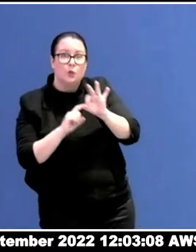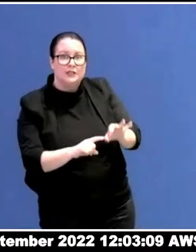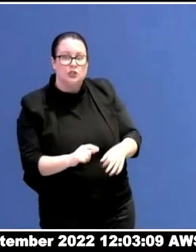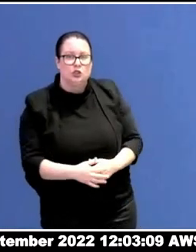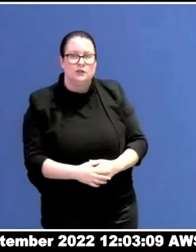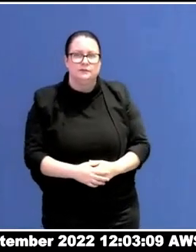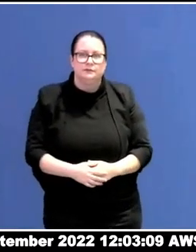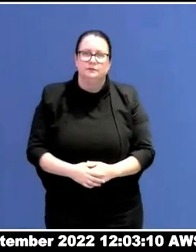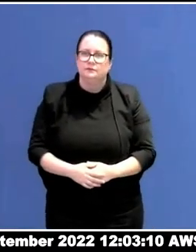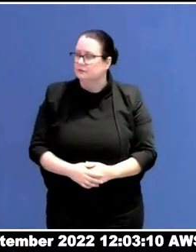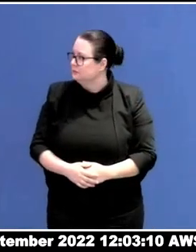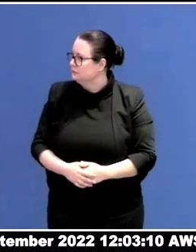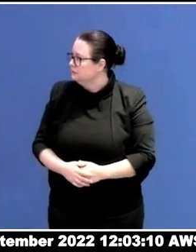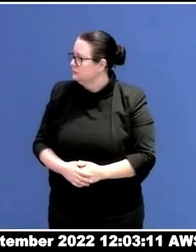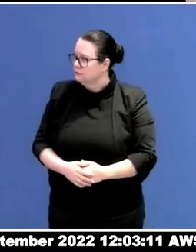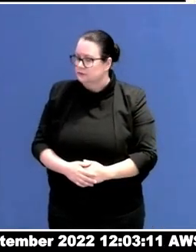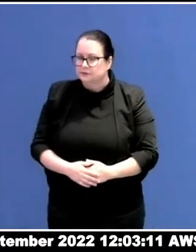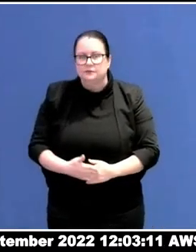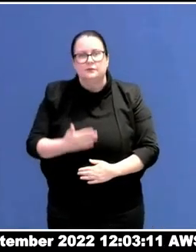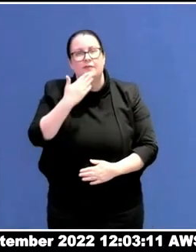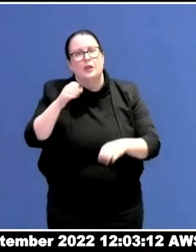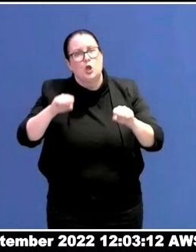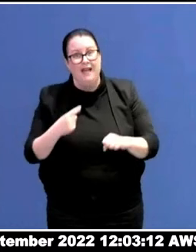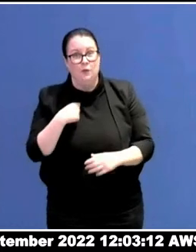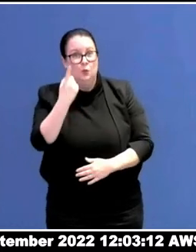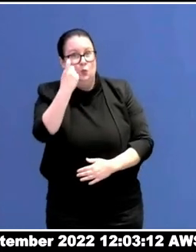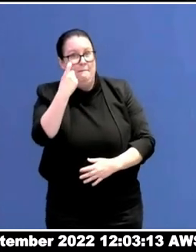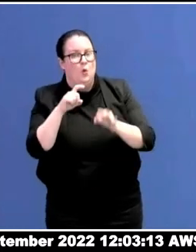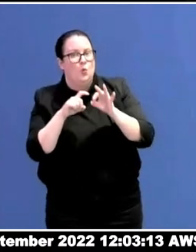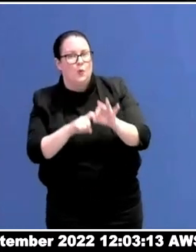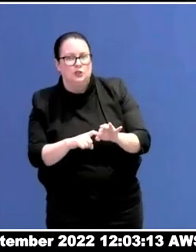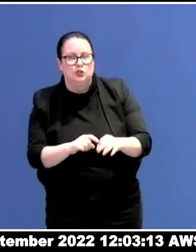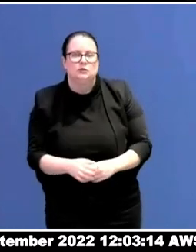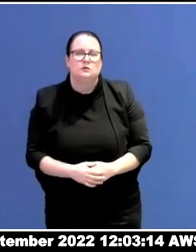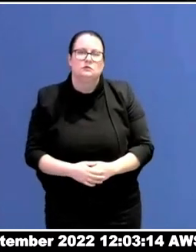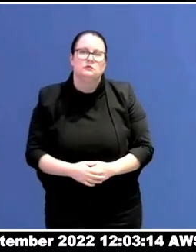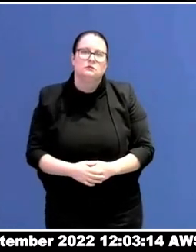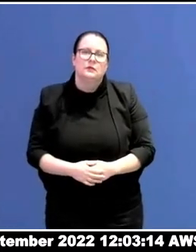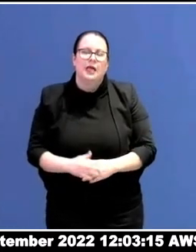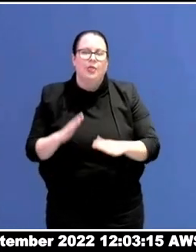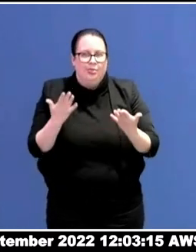That can be done then. MS McMAHON: Thank you, I just have a question and then I would like to hand over to the Chair.